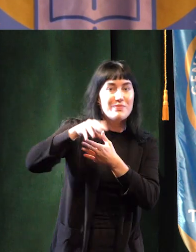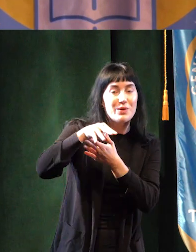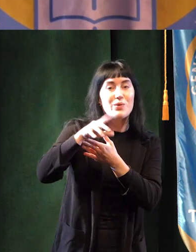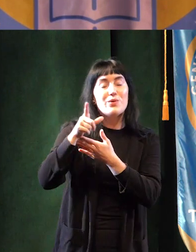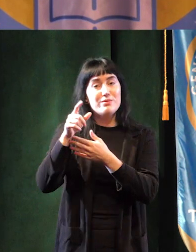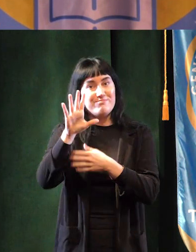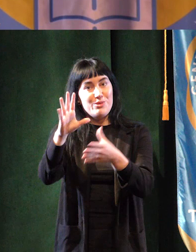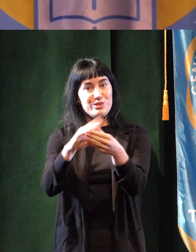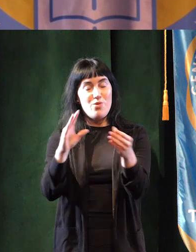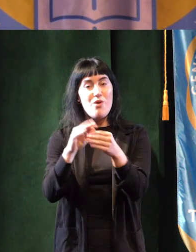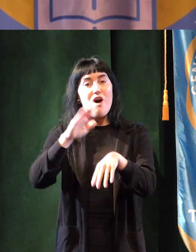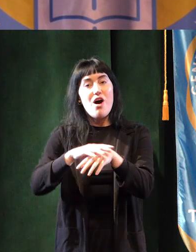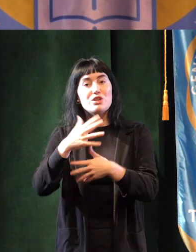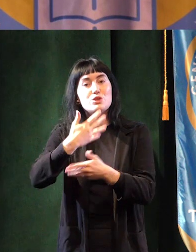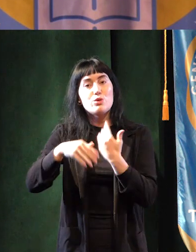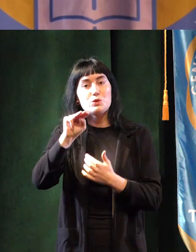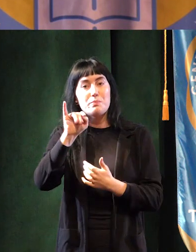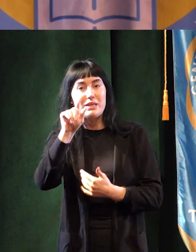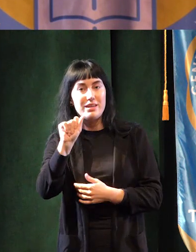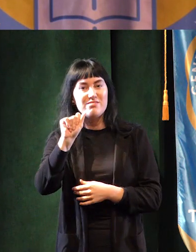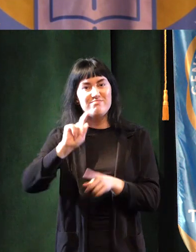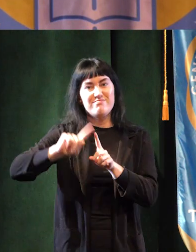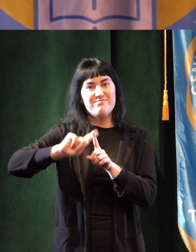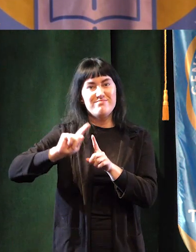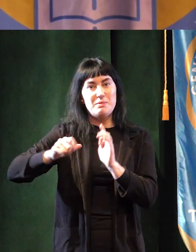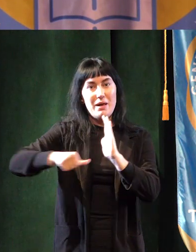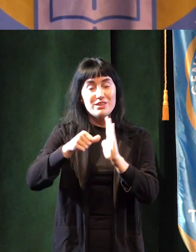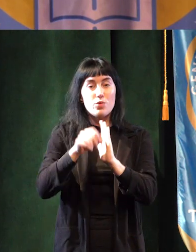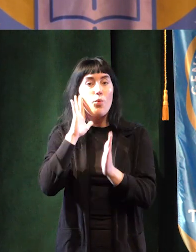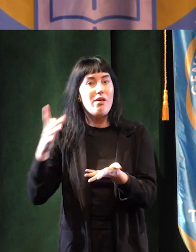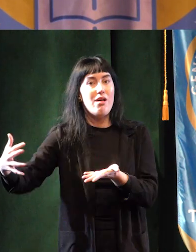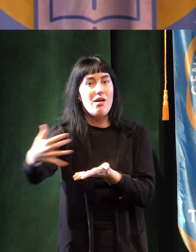videos and your stories on our social media channels we'll be collecting them